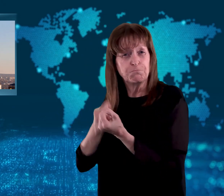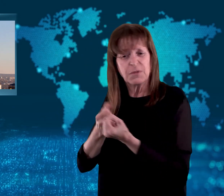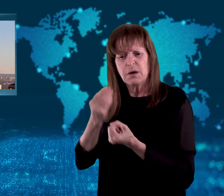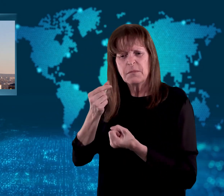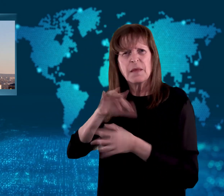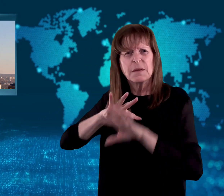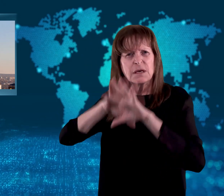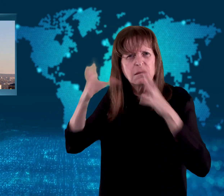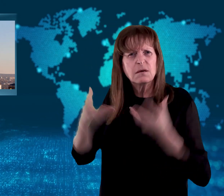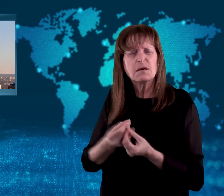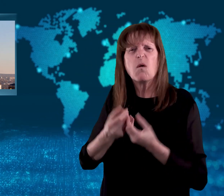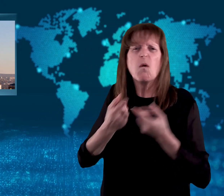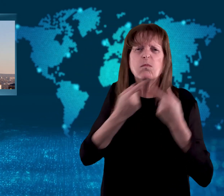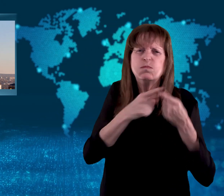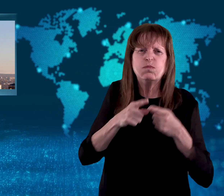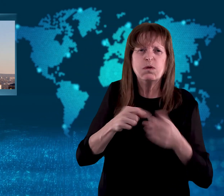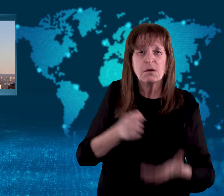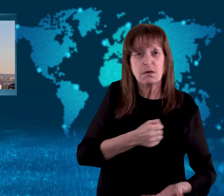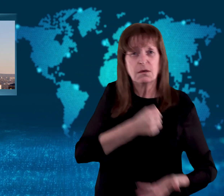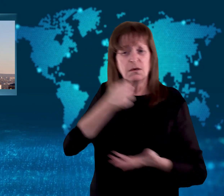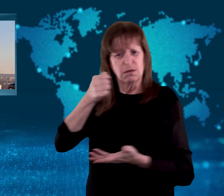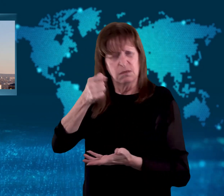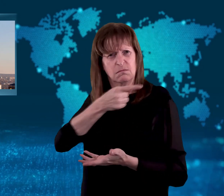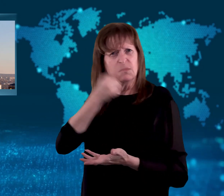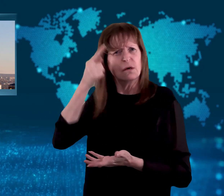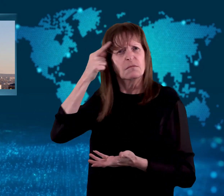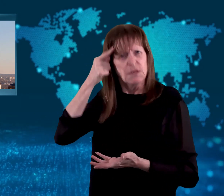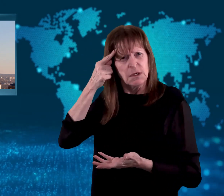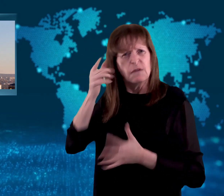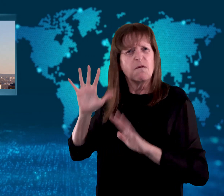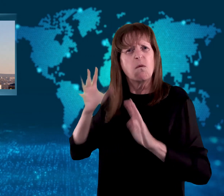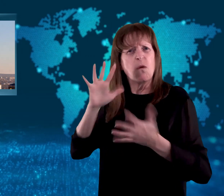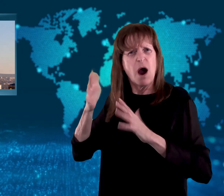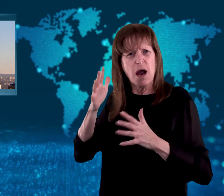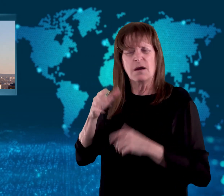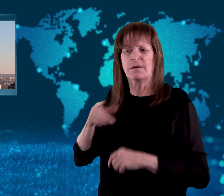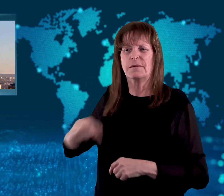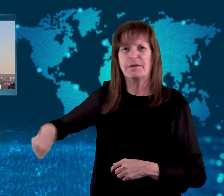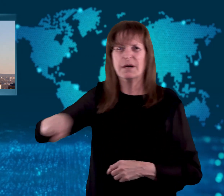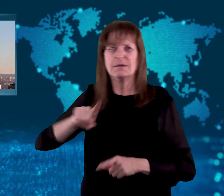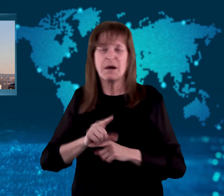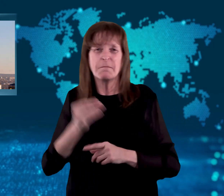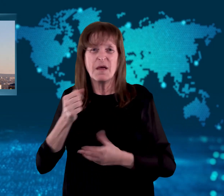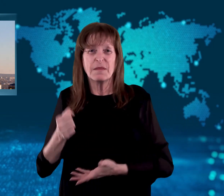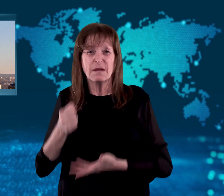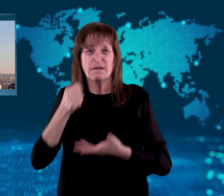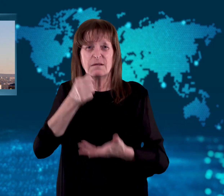Many of the countries supporting the aid package believe the country is